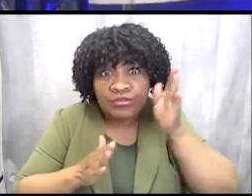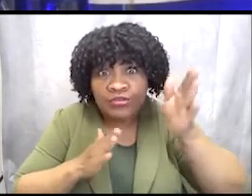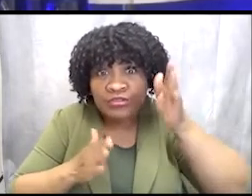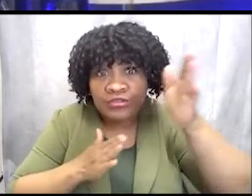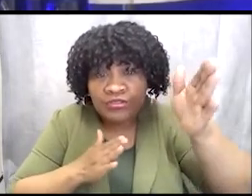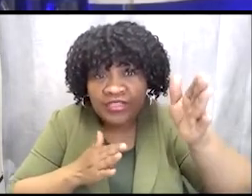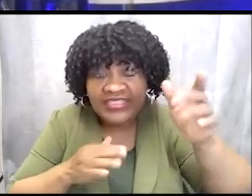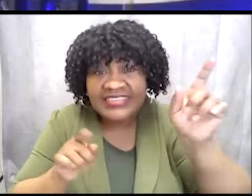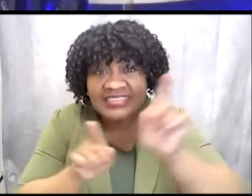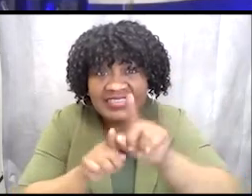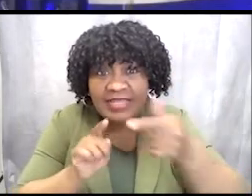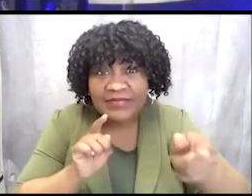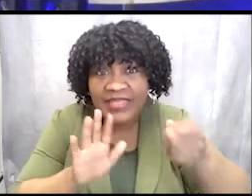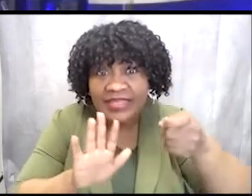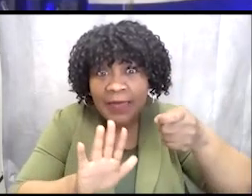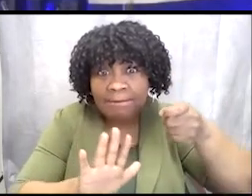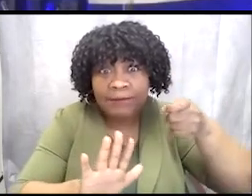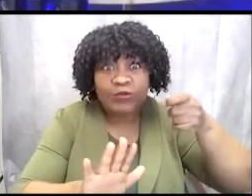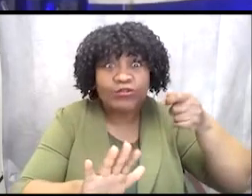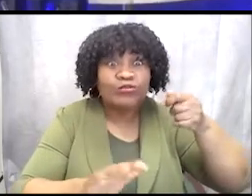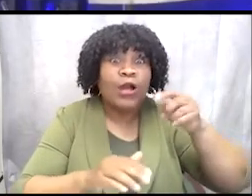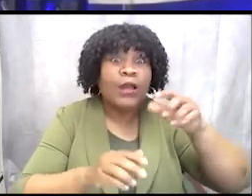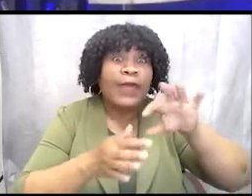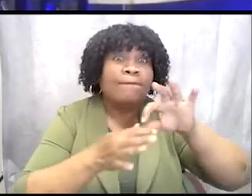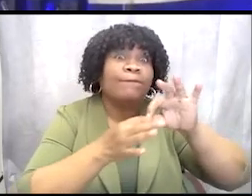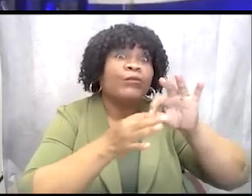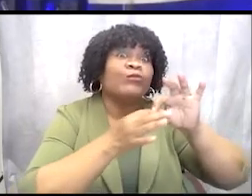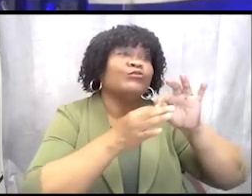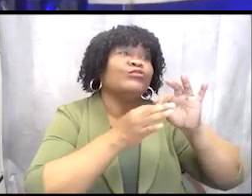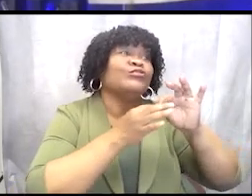is the same thing that pulls you back into the past.